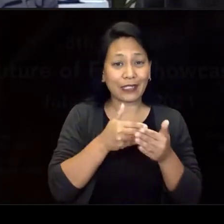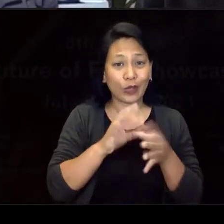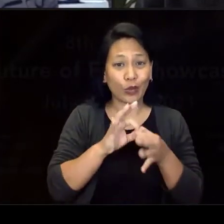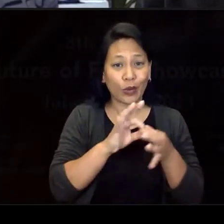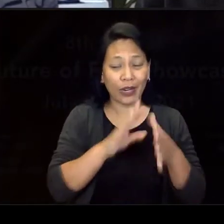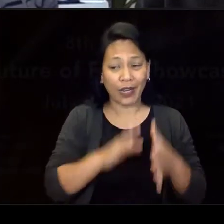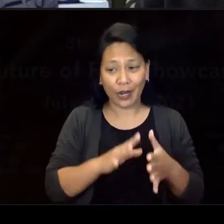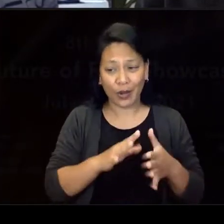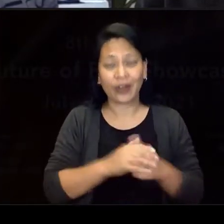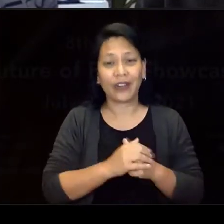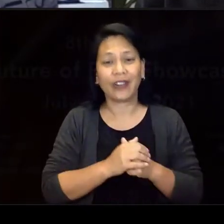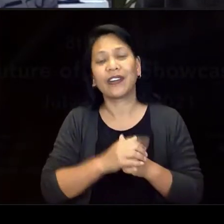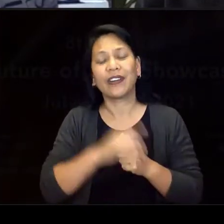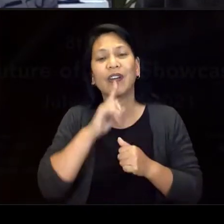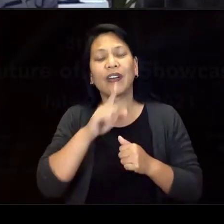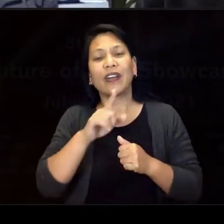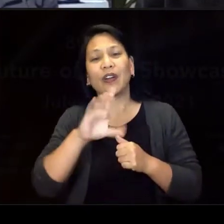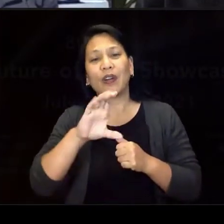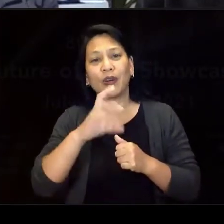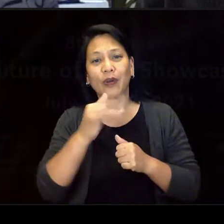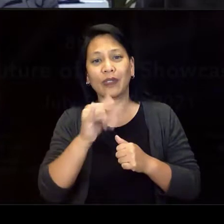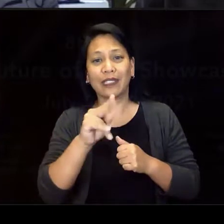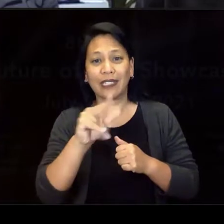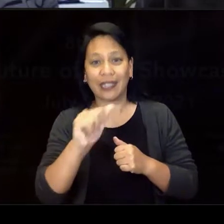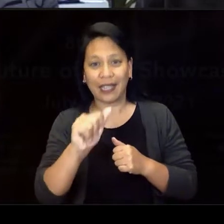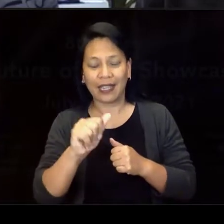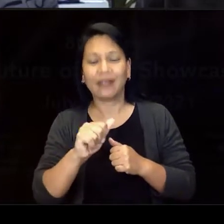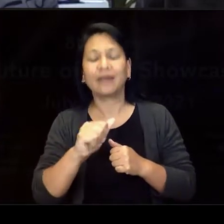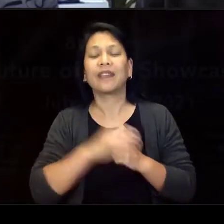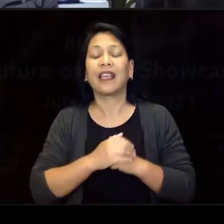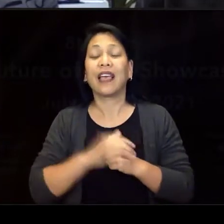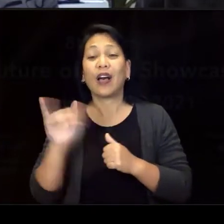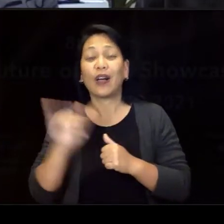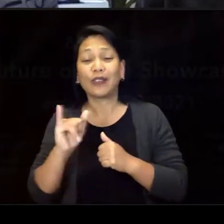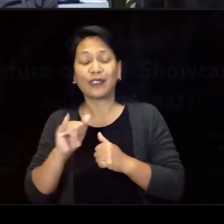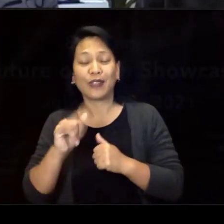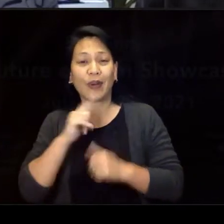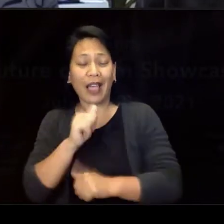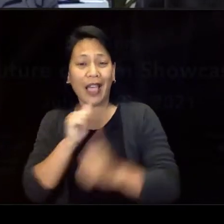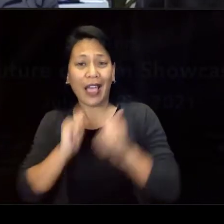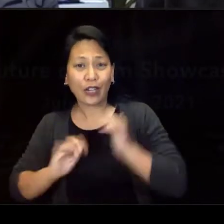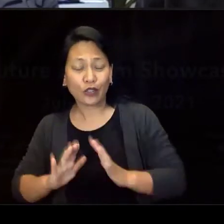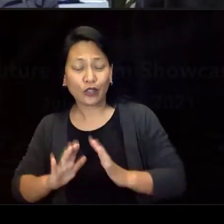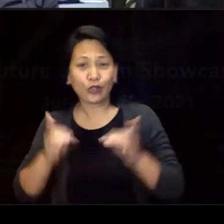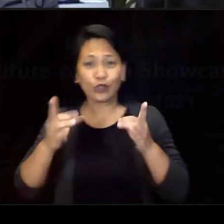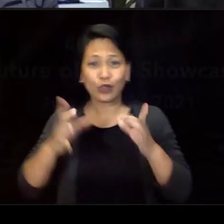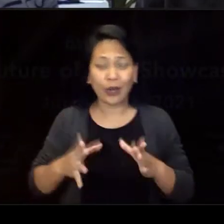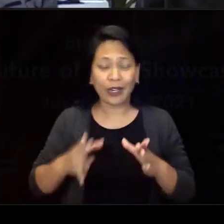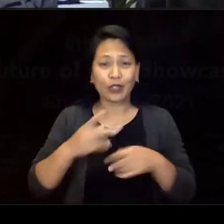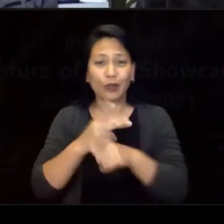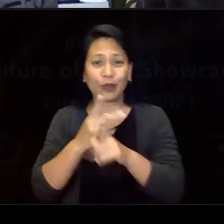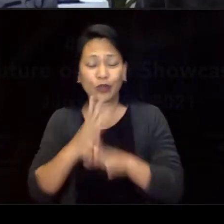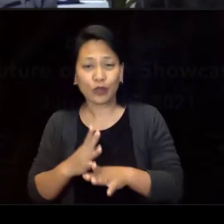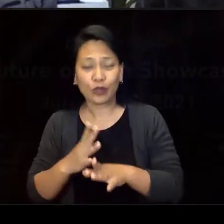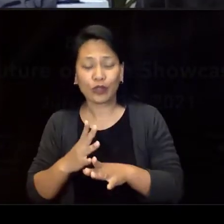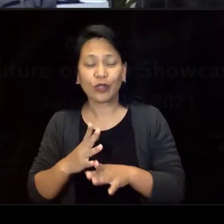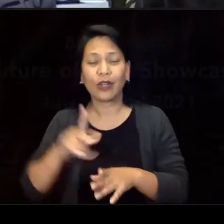And powerhouse actor, model, director, and producer, not only a writer as well, Kyisha Williams.